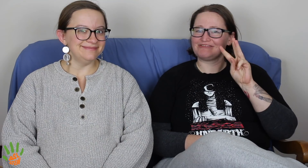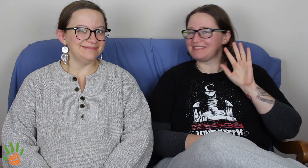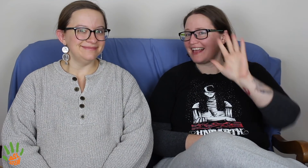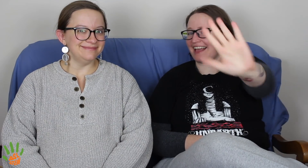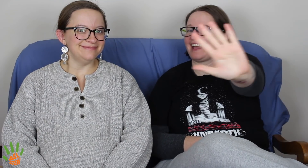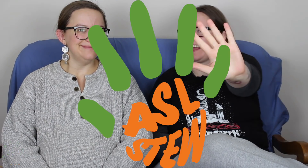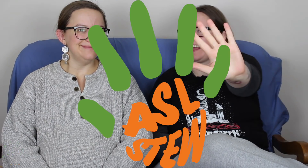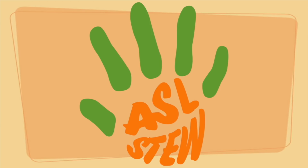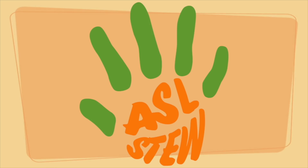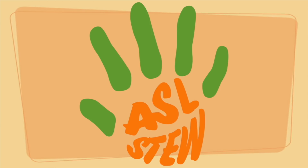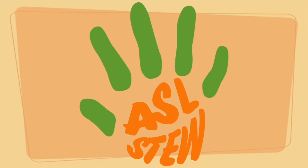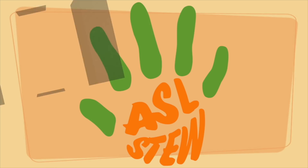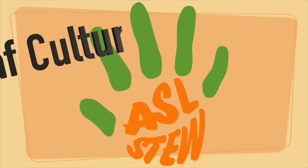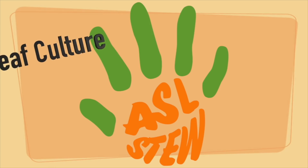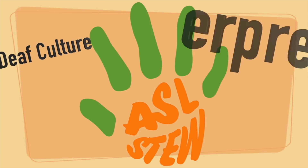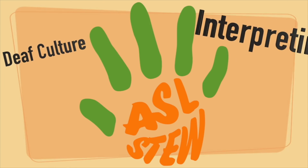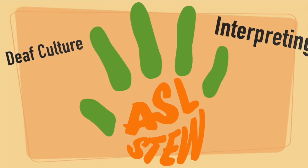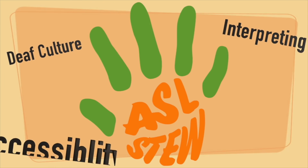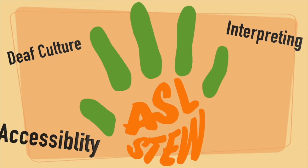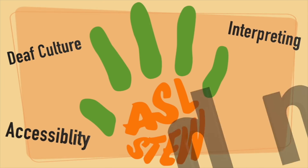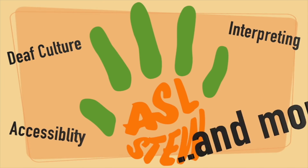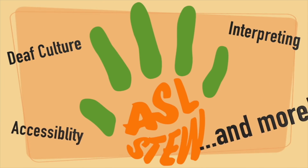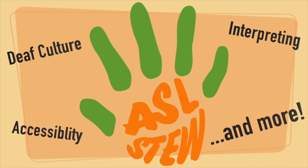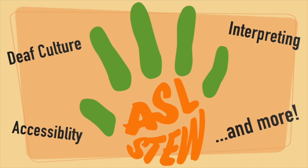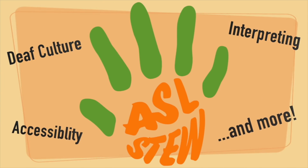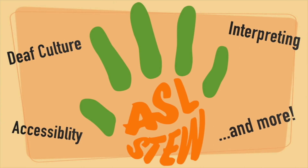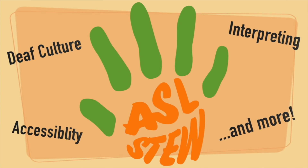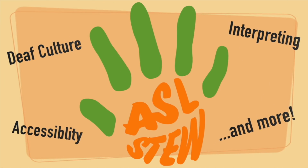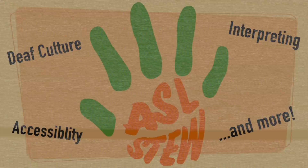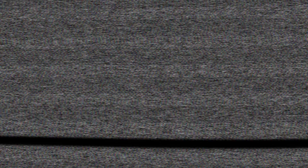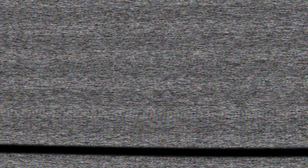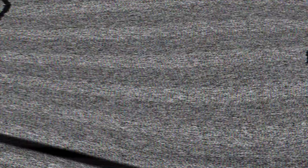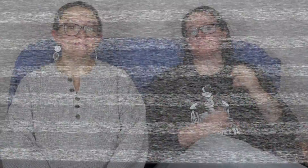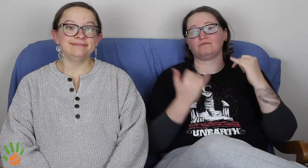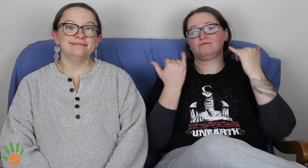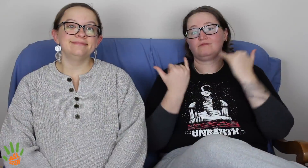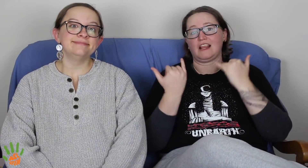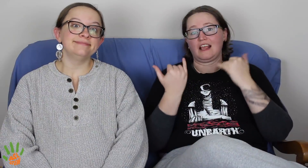(hand slap)